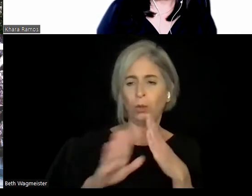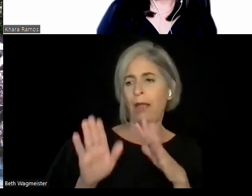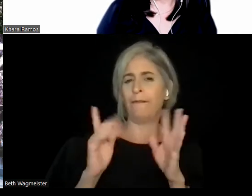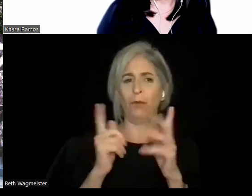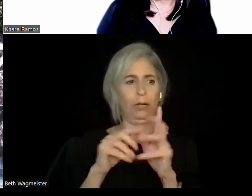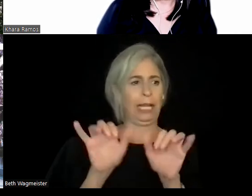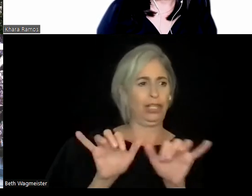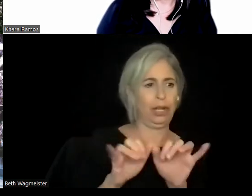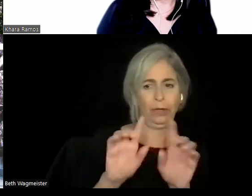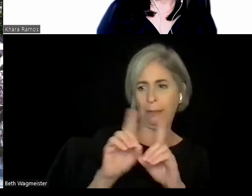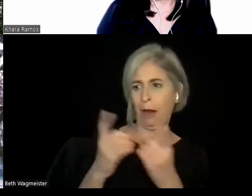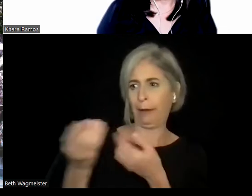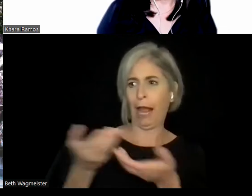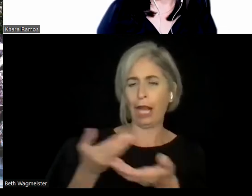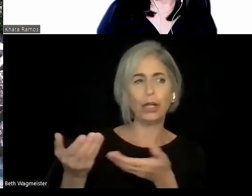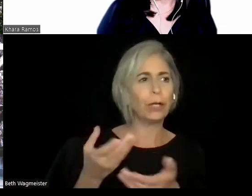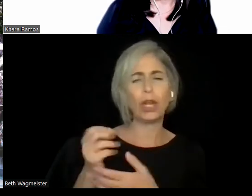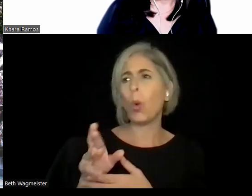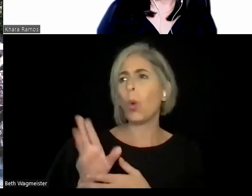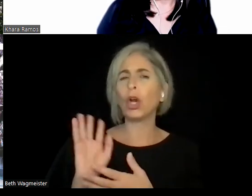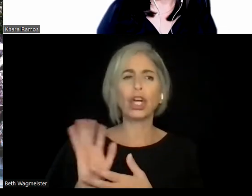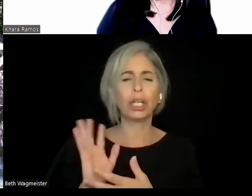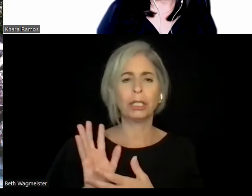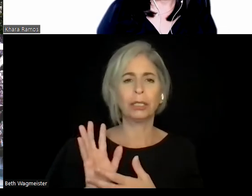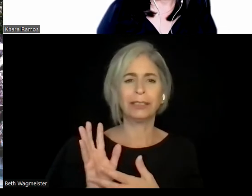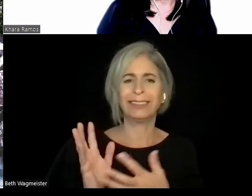that or phak cults biases